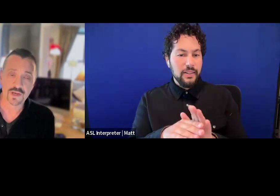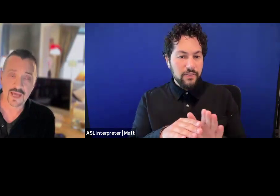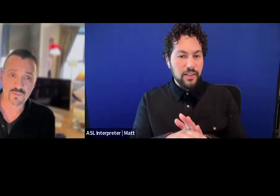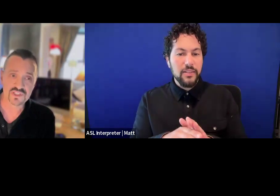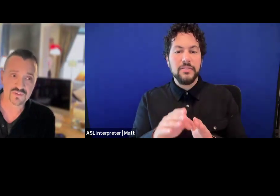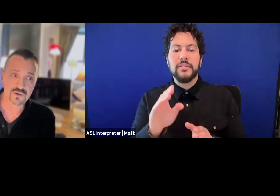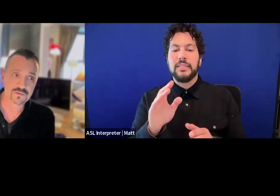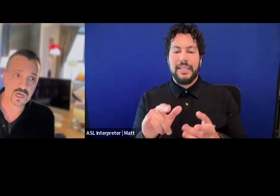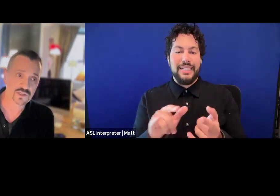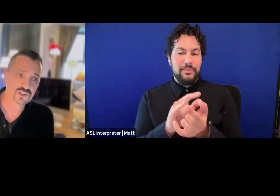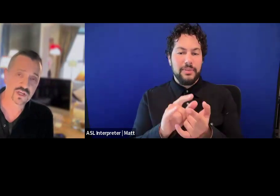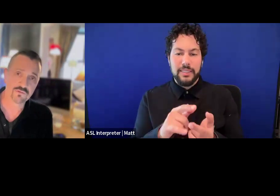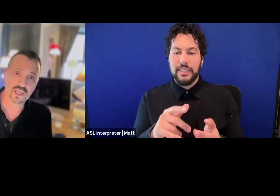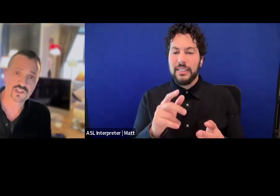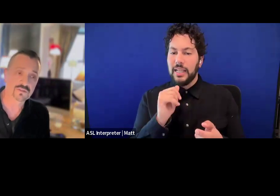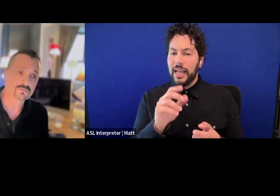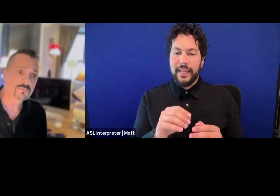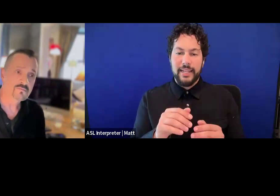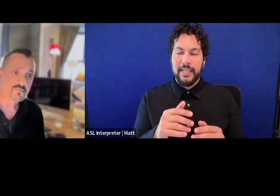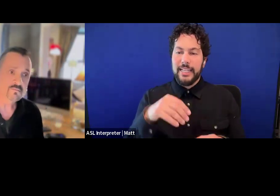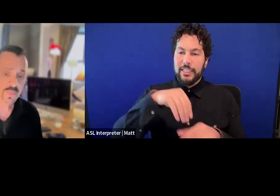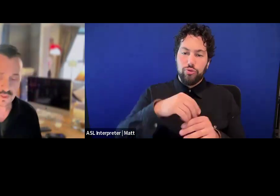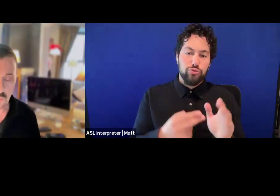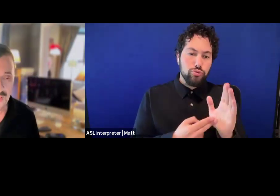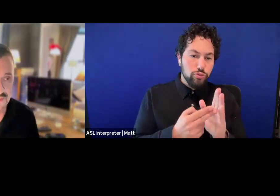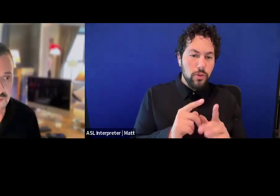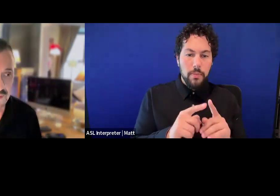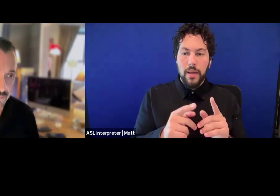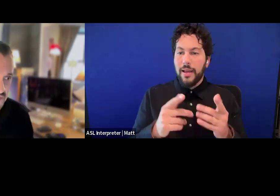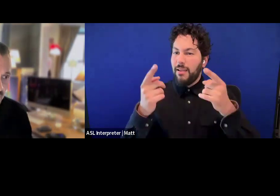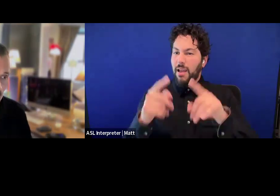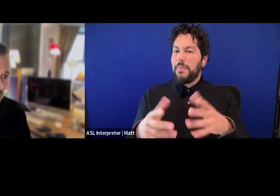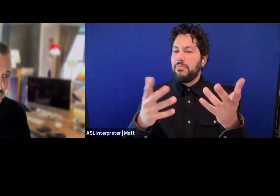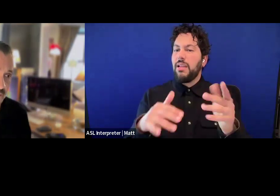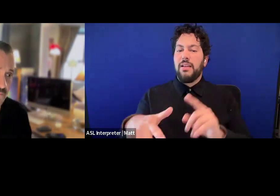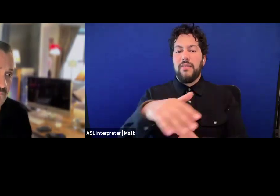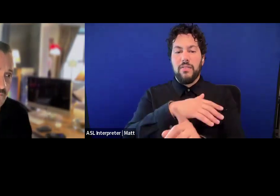But an atmosphere, touch, and relation. A wet epistemology.